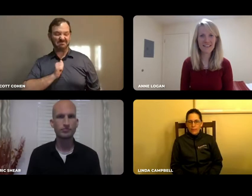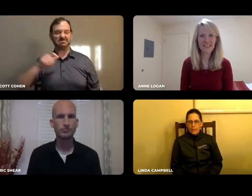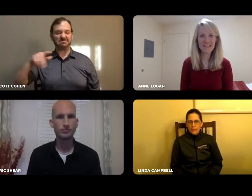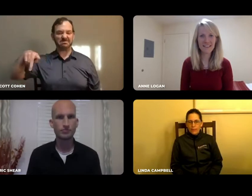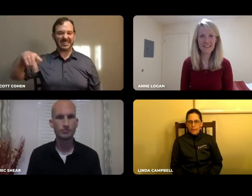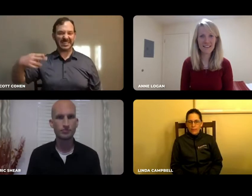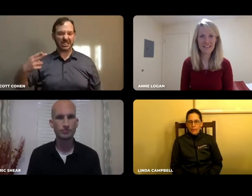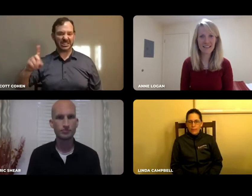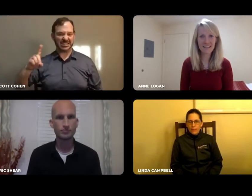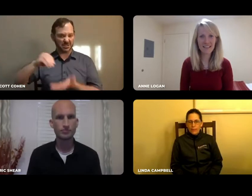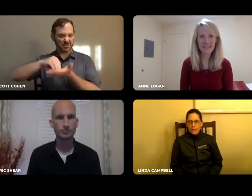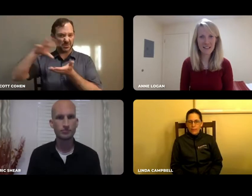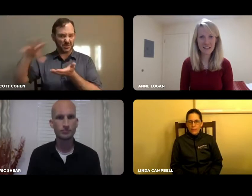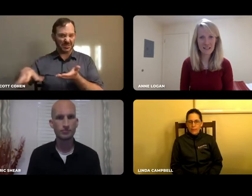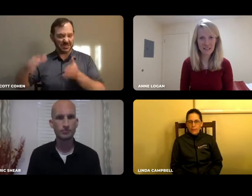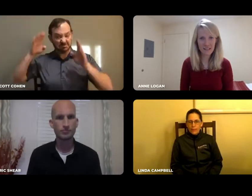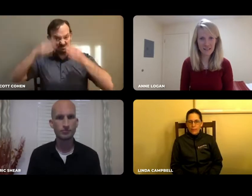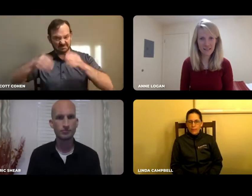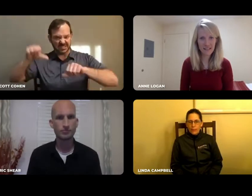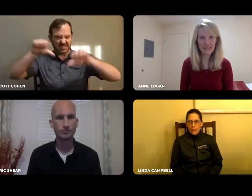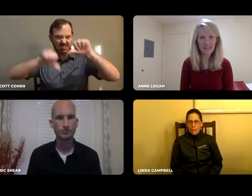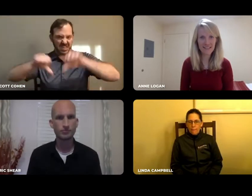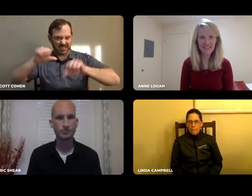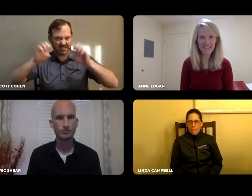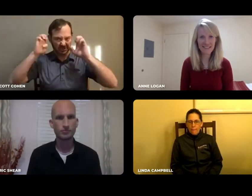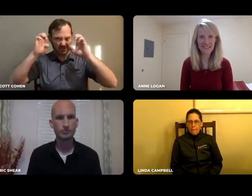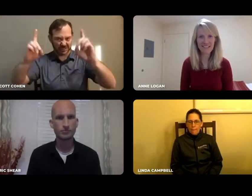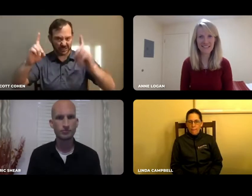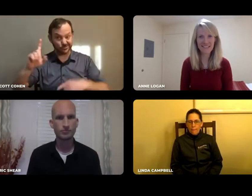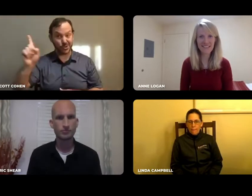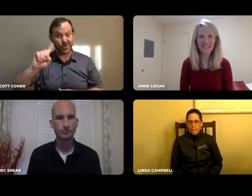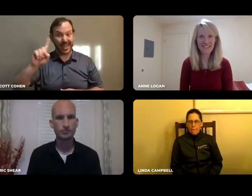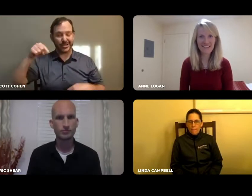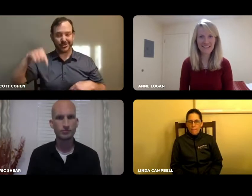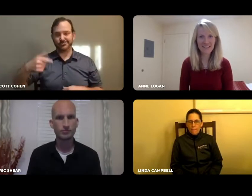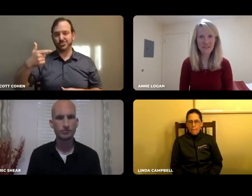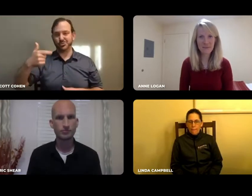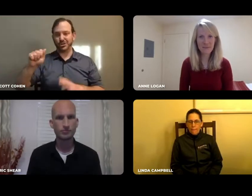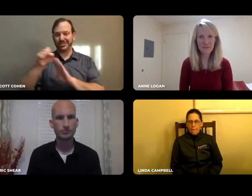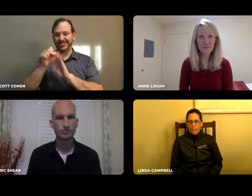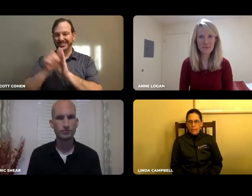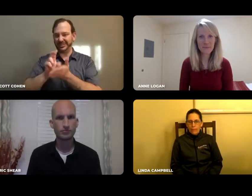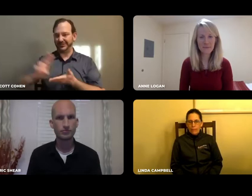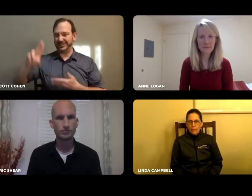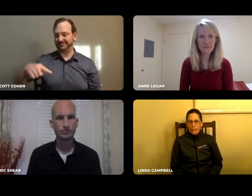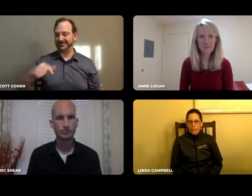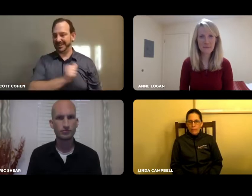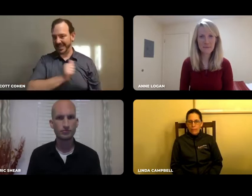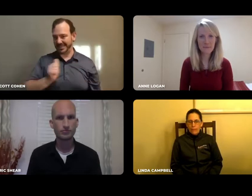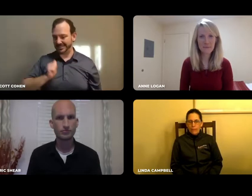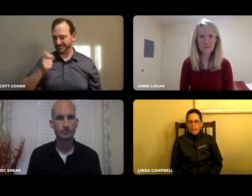I'm a Doctoral student Focused on Science Education in Atlanta